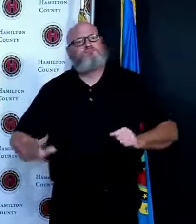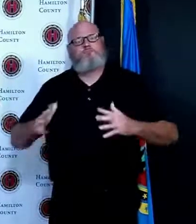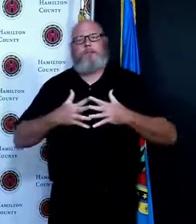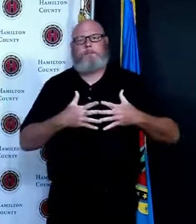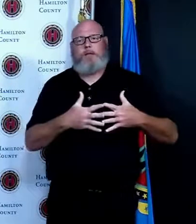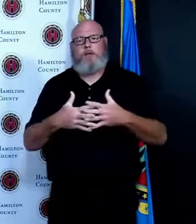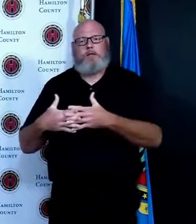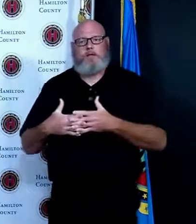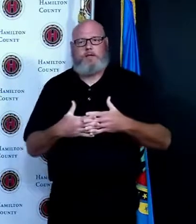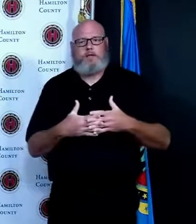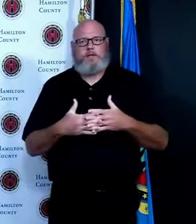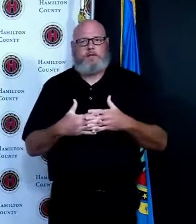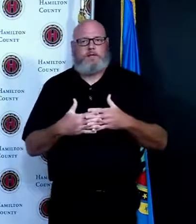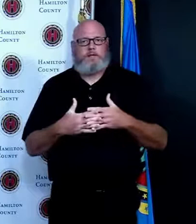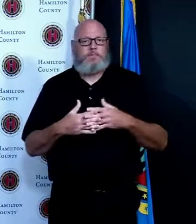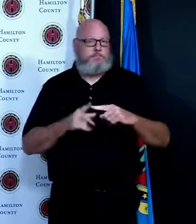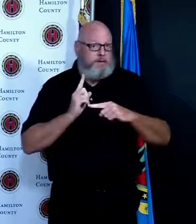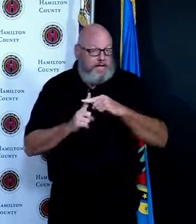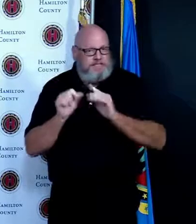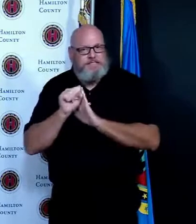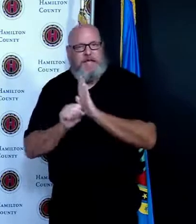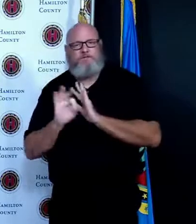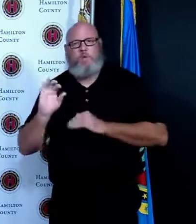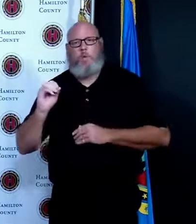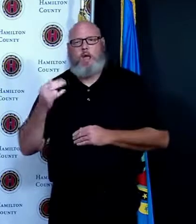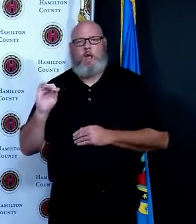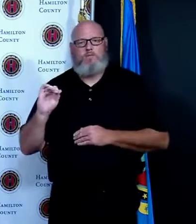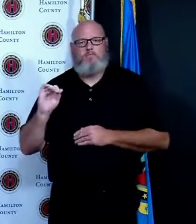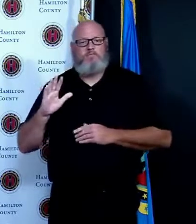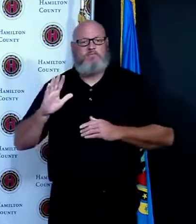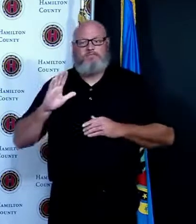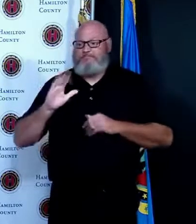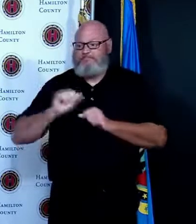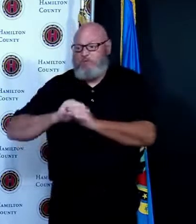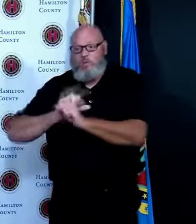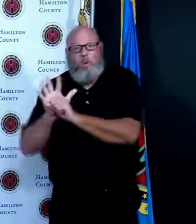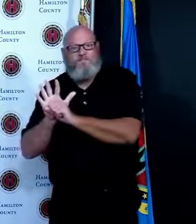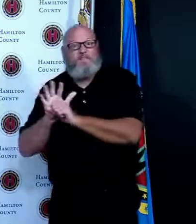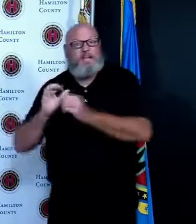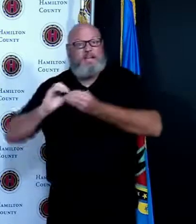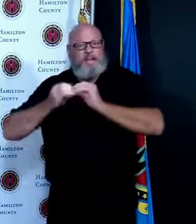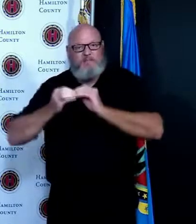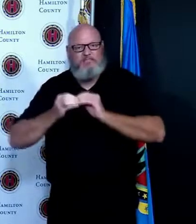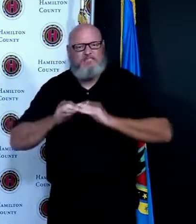so let's run through the numbers quickly and Greg will expand on this so our total